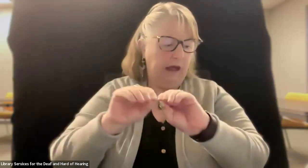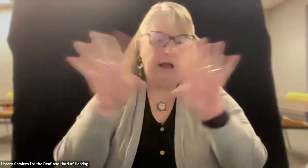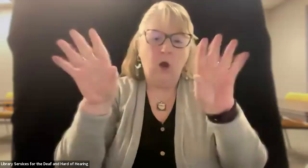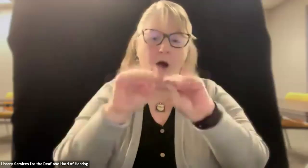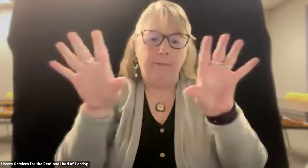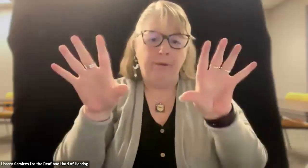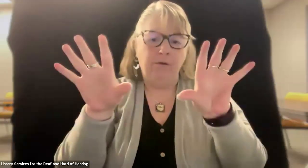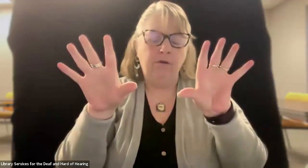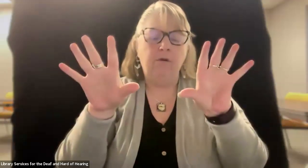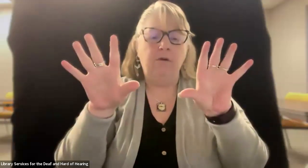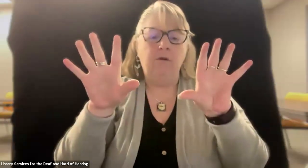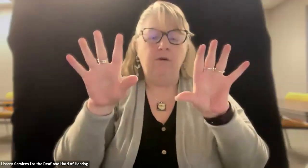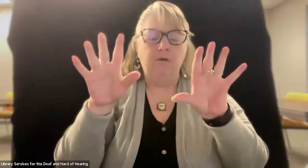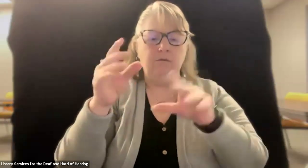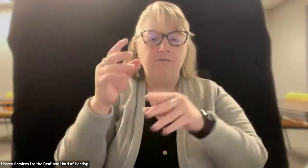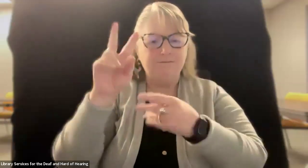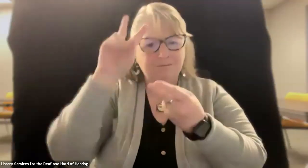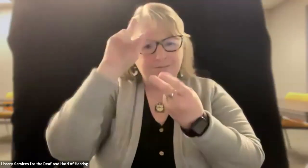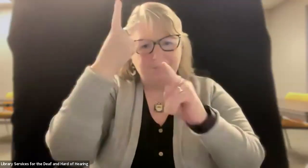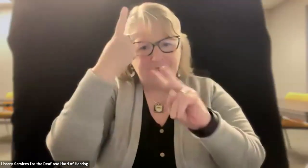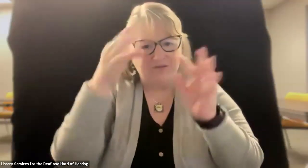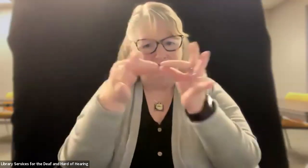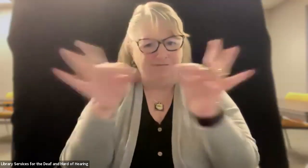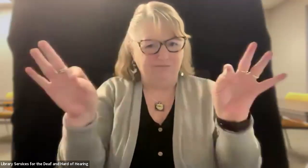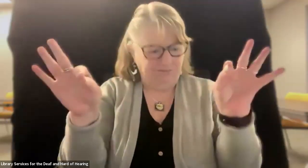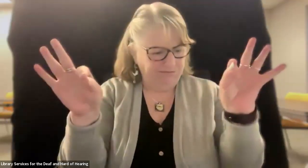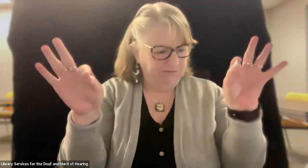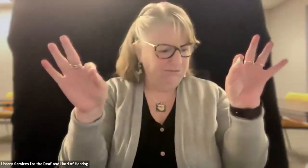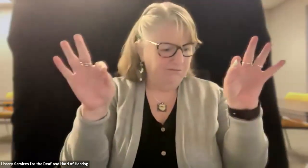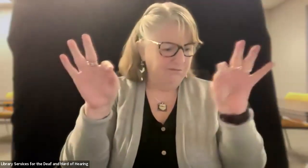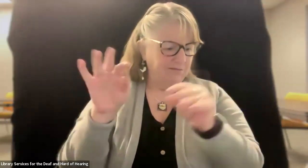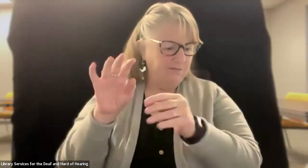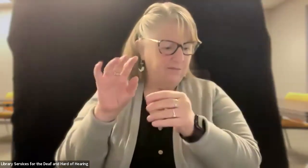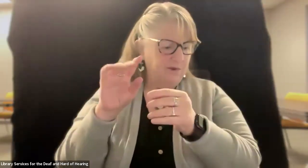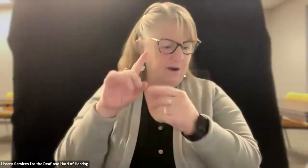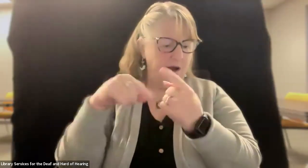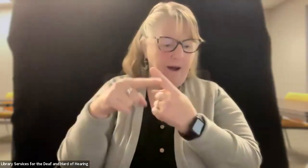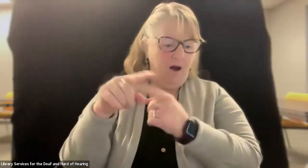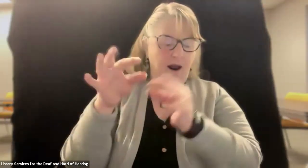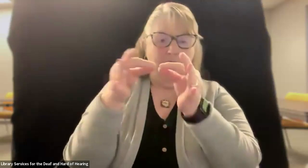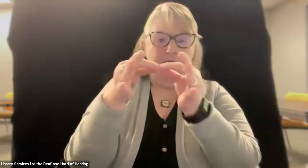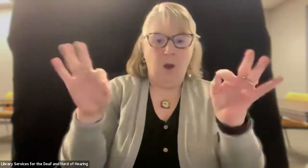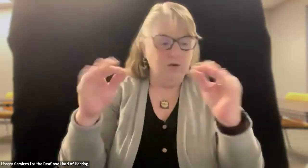How does LEAD-K clear up misunderstandings